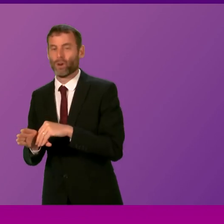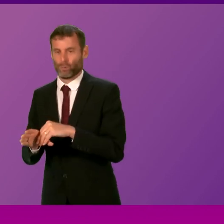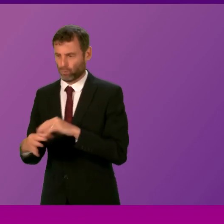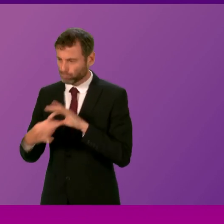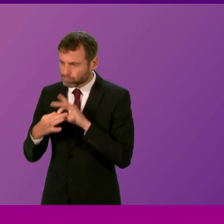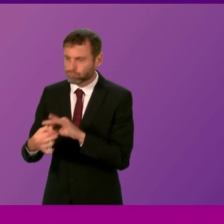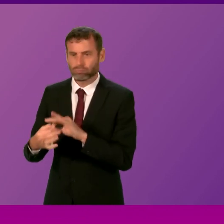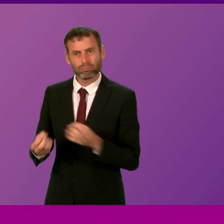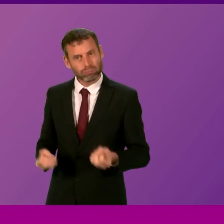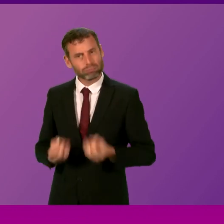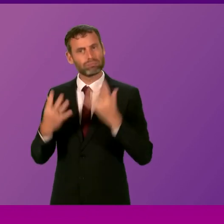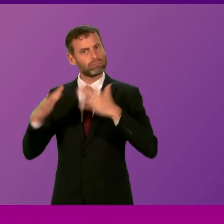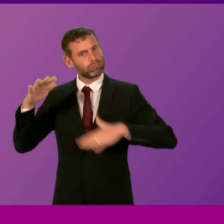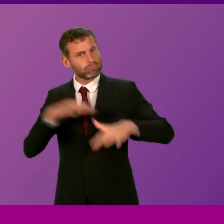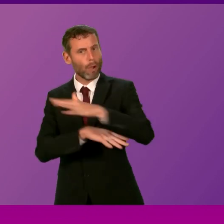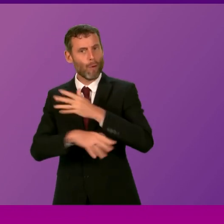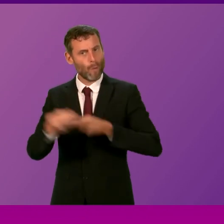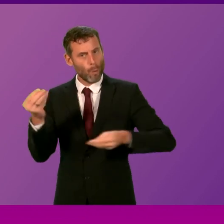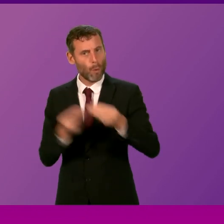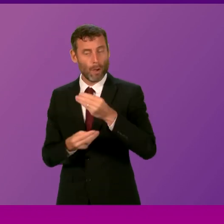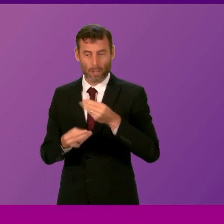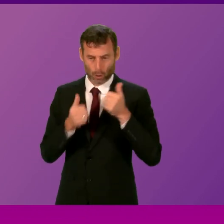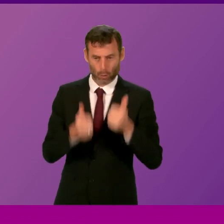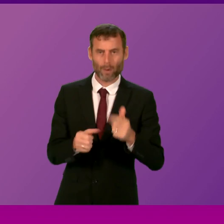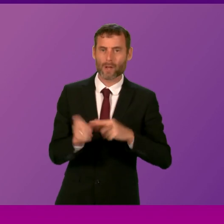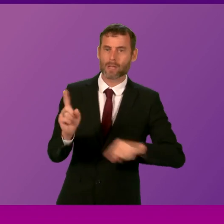Clare Adamson is exactly right. It appears that Labour likes to